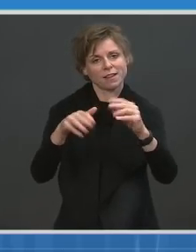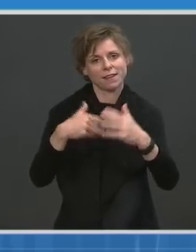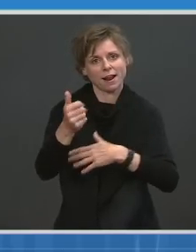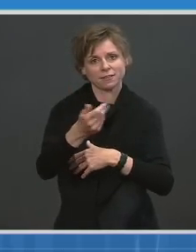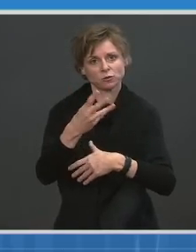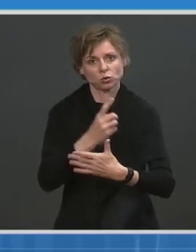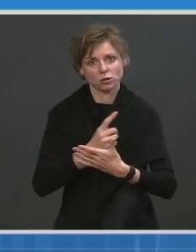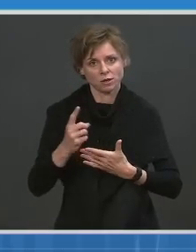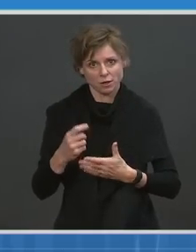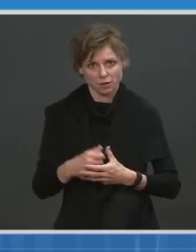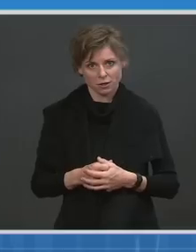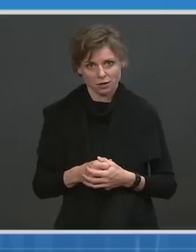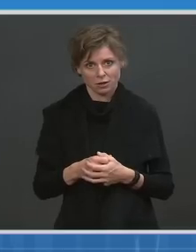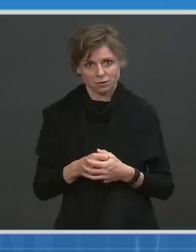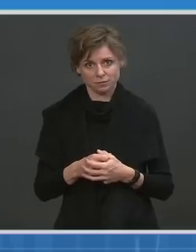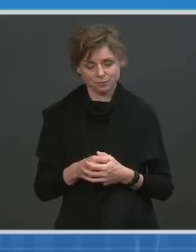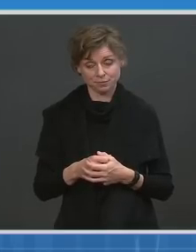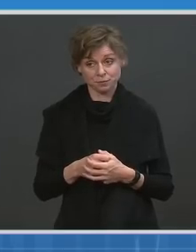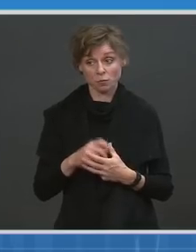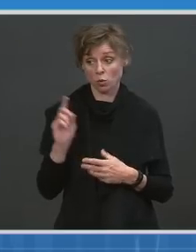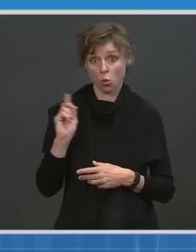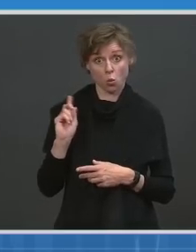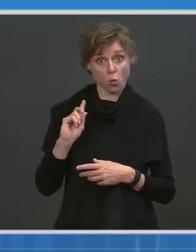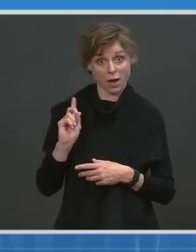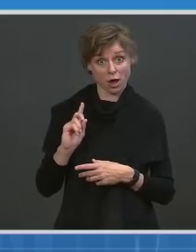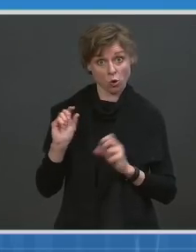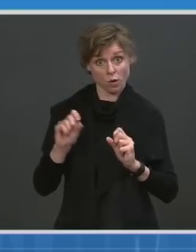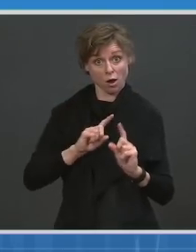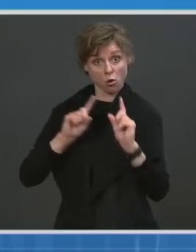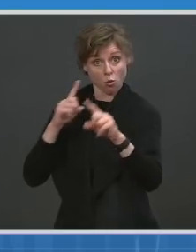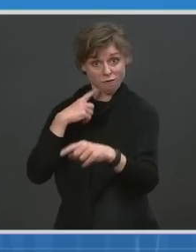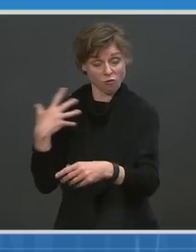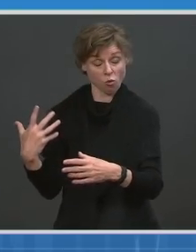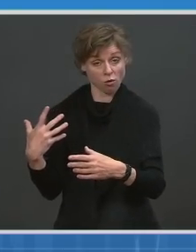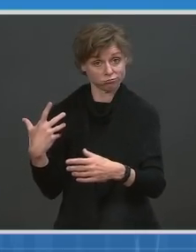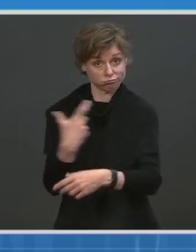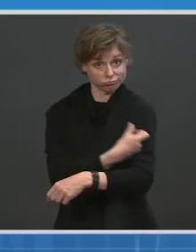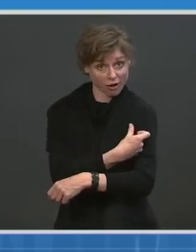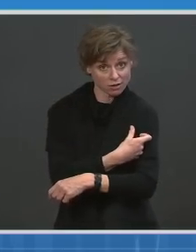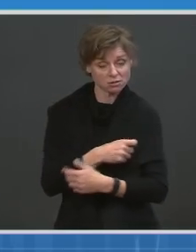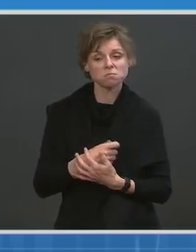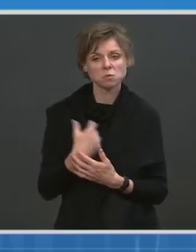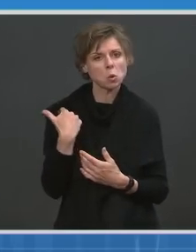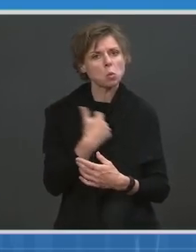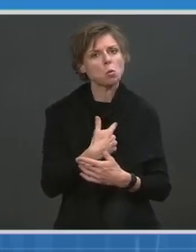On places to get vaccinated, we've increased the number of convenient and trusted places for people to get a shot.